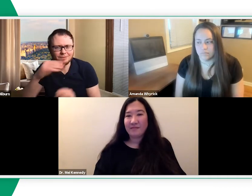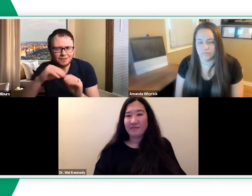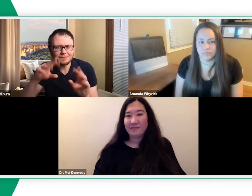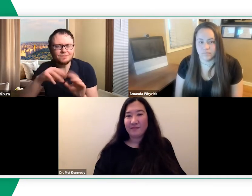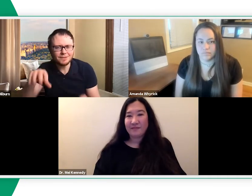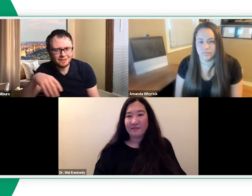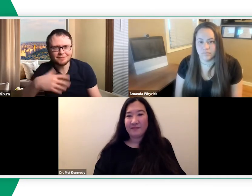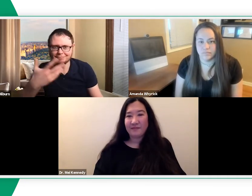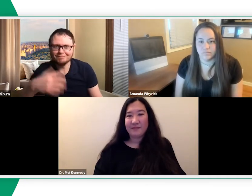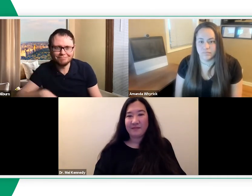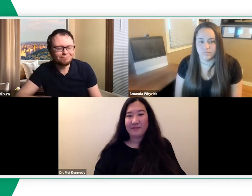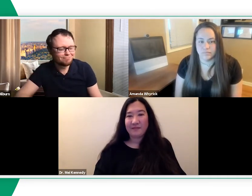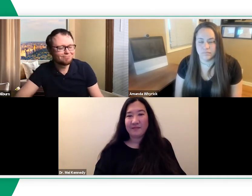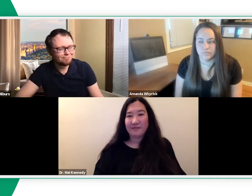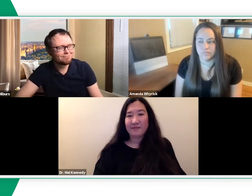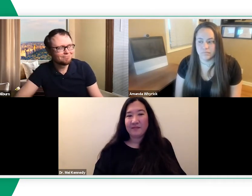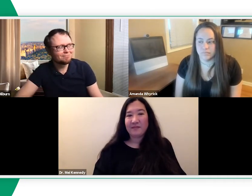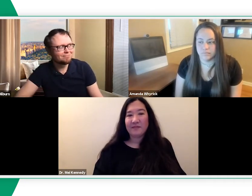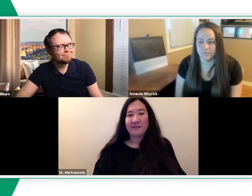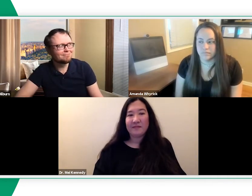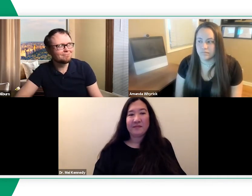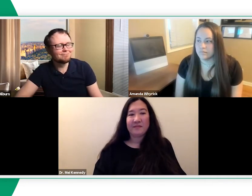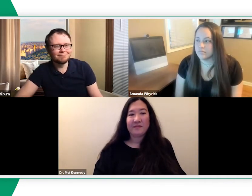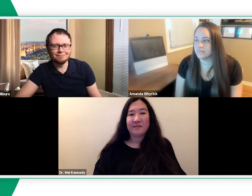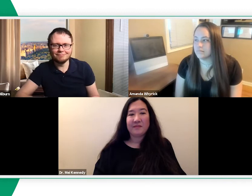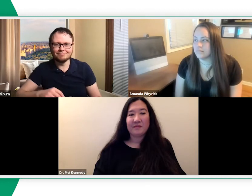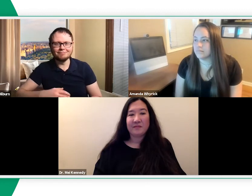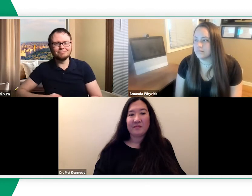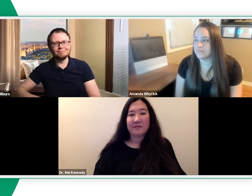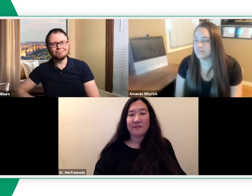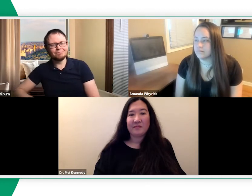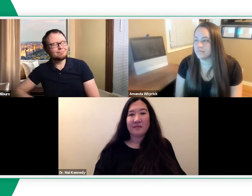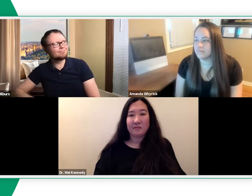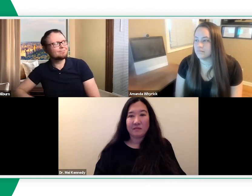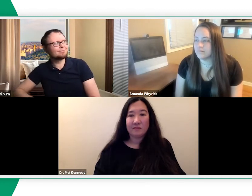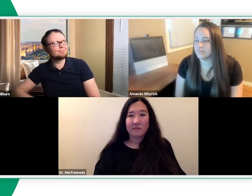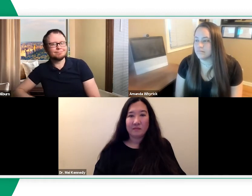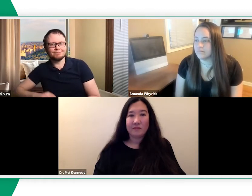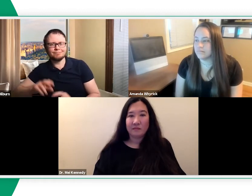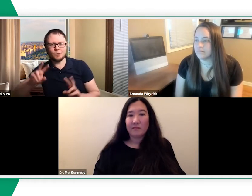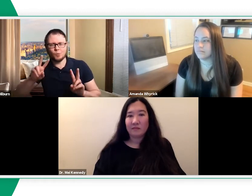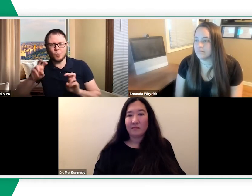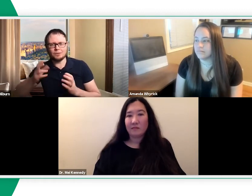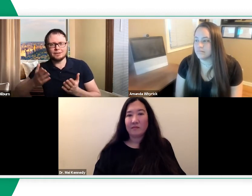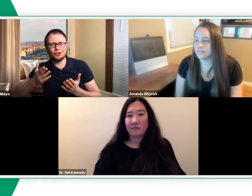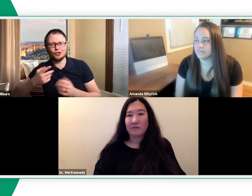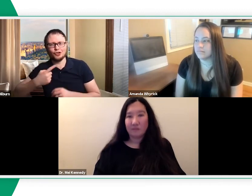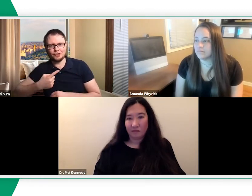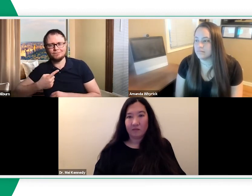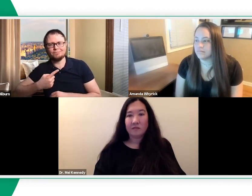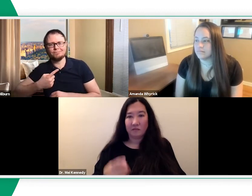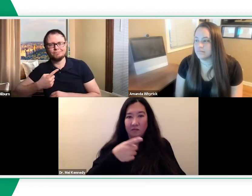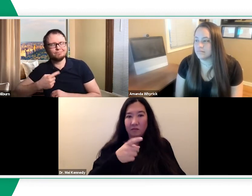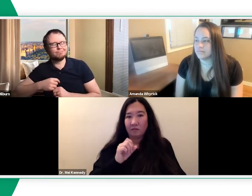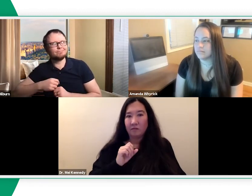answer: yes, cybersecurity is a part of STEM. >>BRIAN MILBURN: Okay. Quote here.